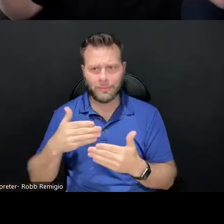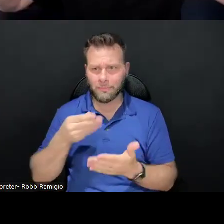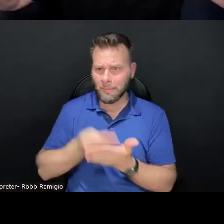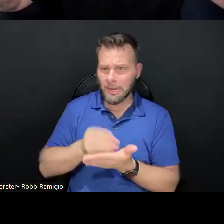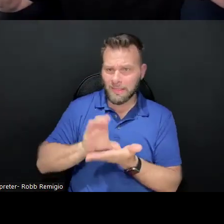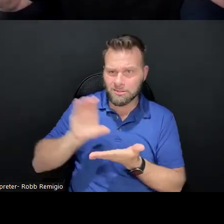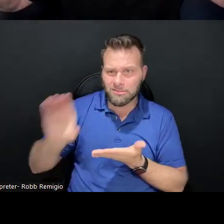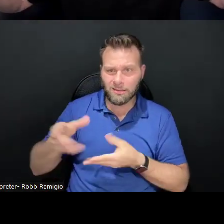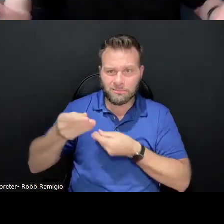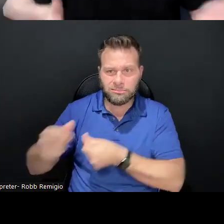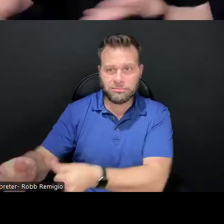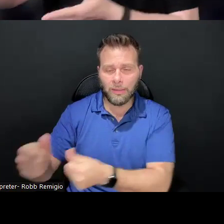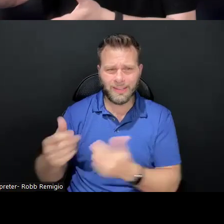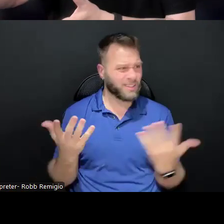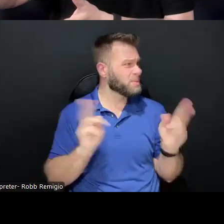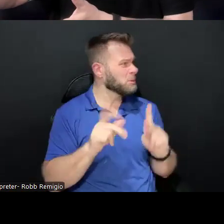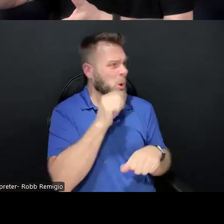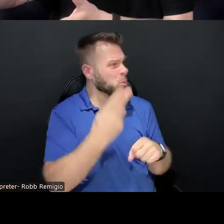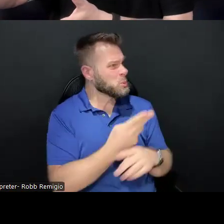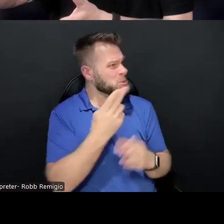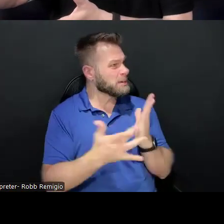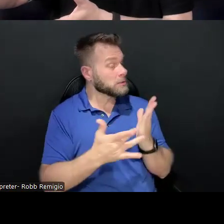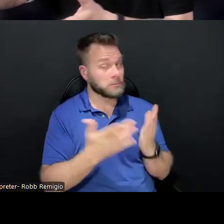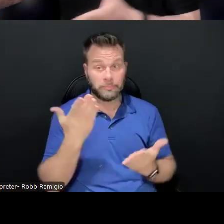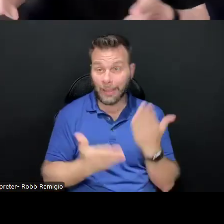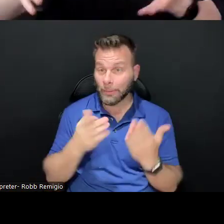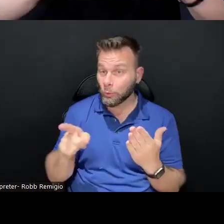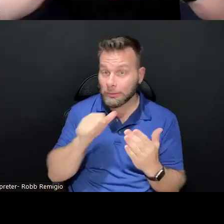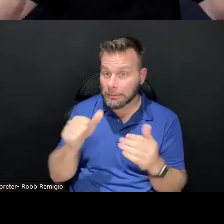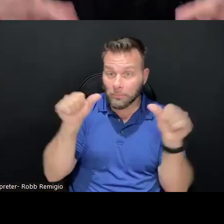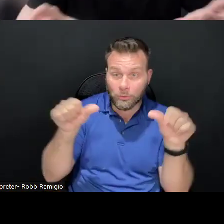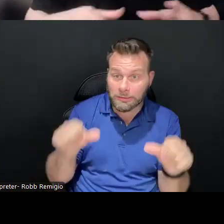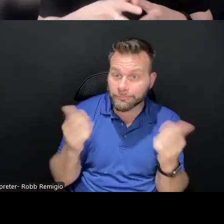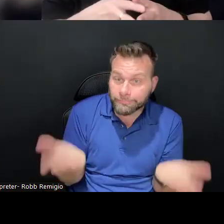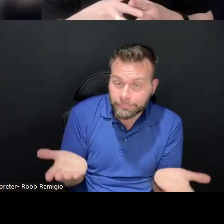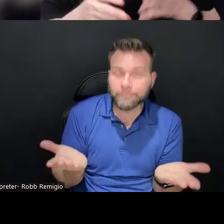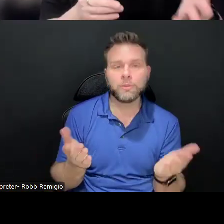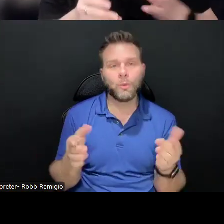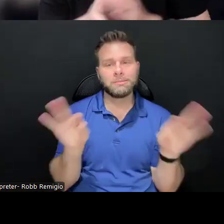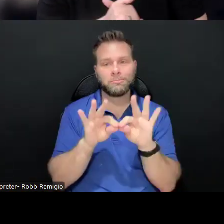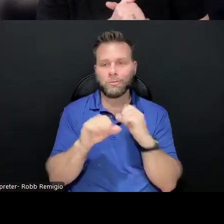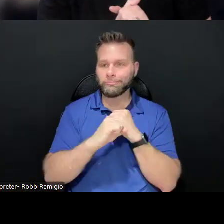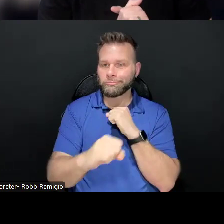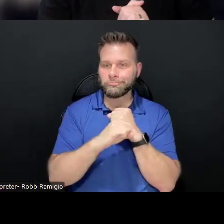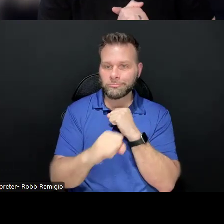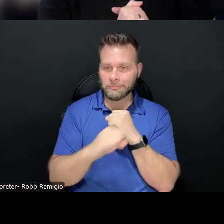They spend tens of thousands of dollars,en say nobody uses it, and it's maybe because nobody knows it is there.